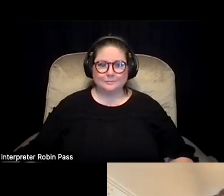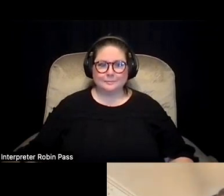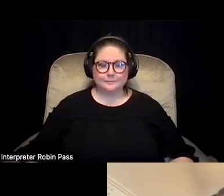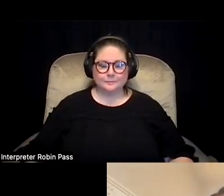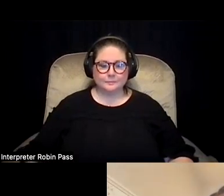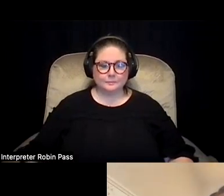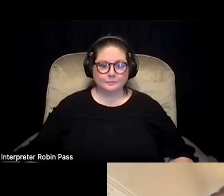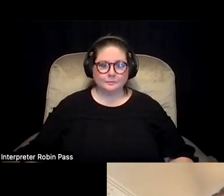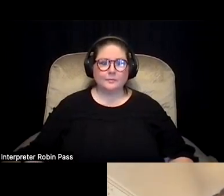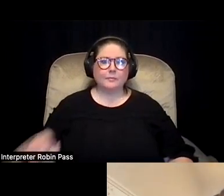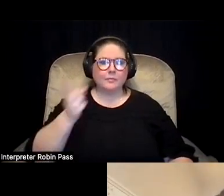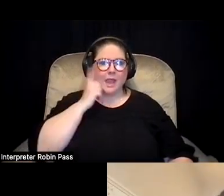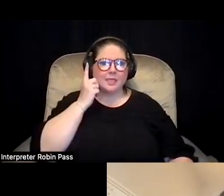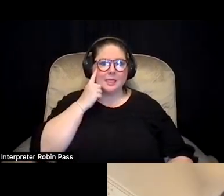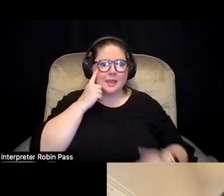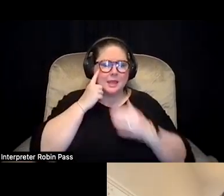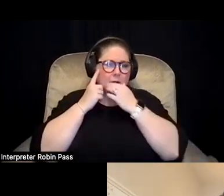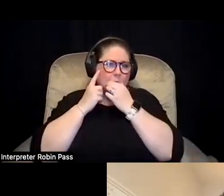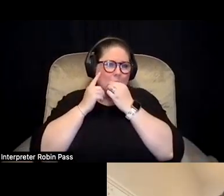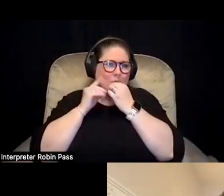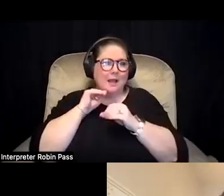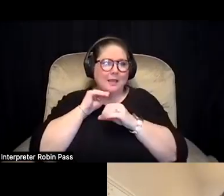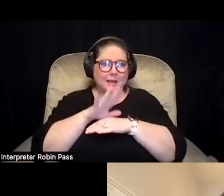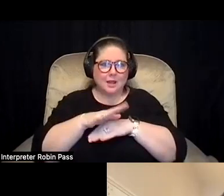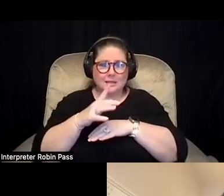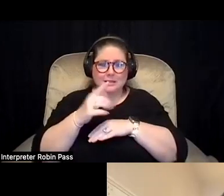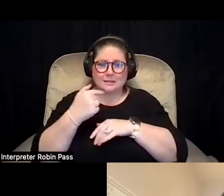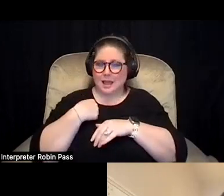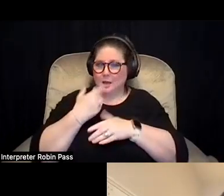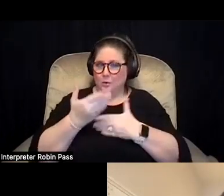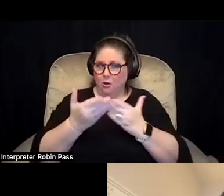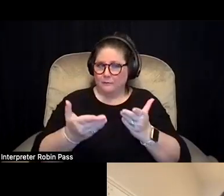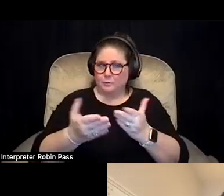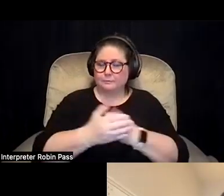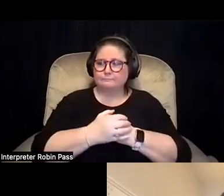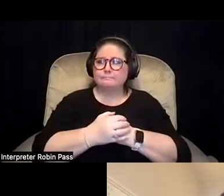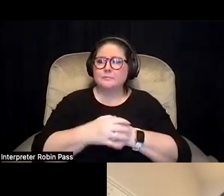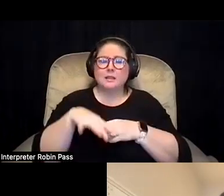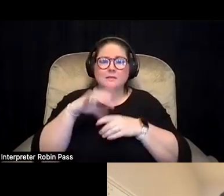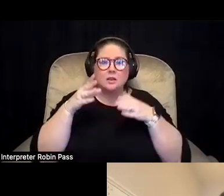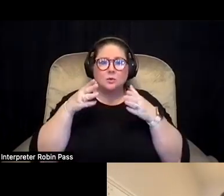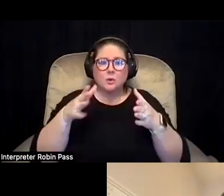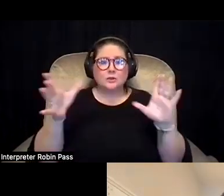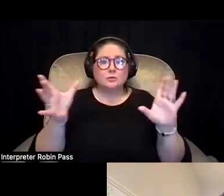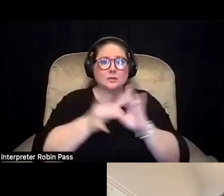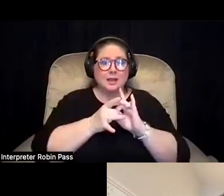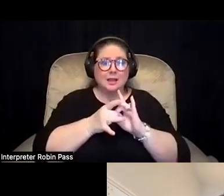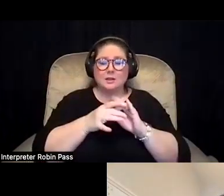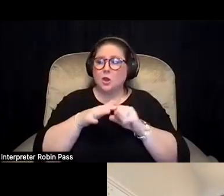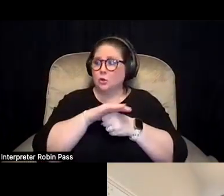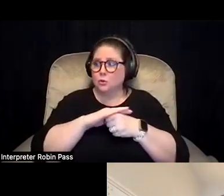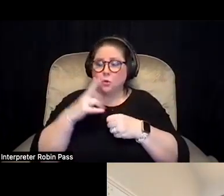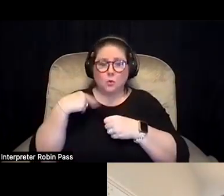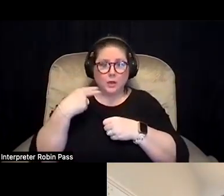i think uh the advice i would give is to find a way to tie in local history to a broader